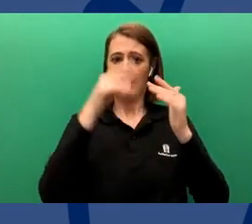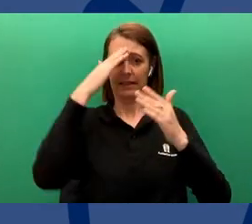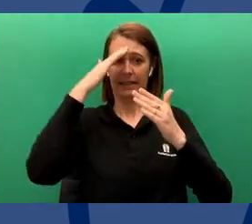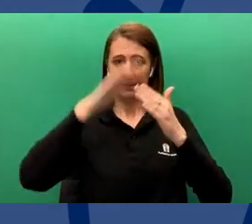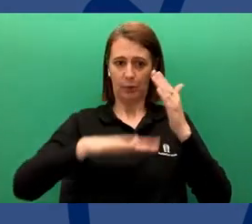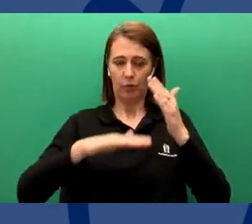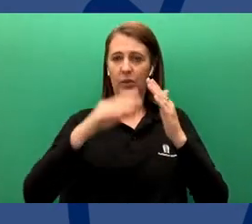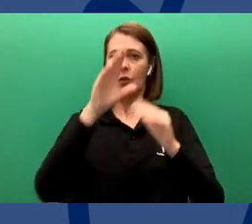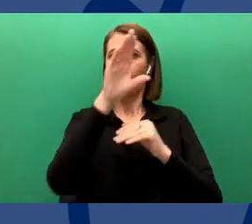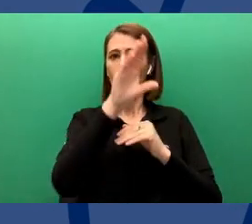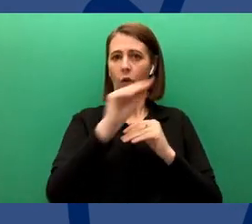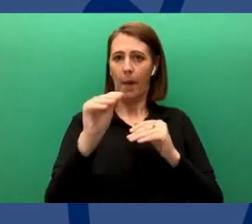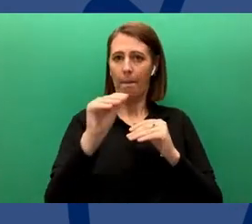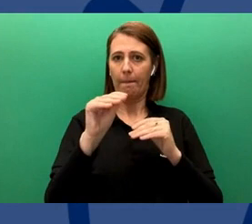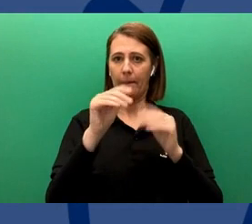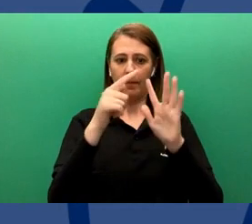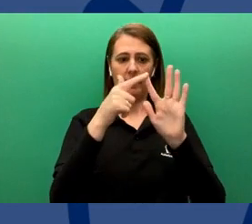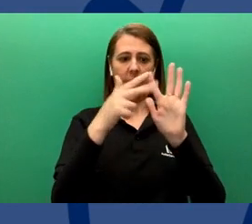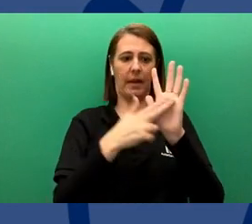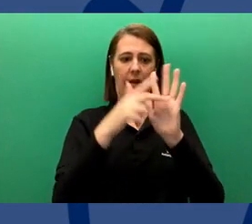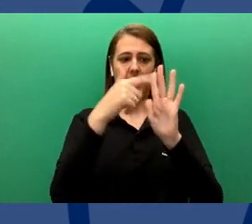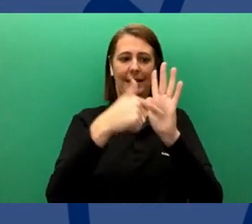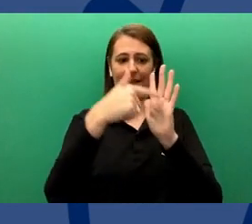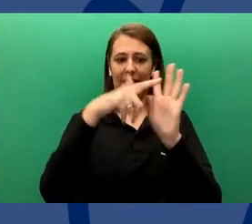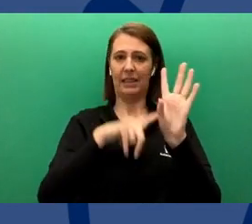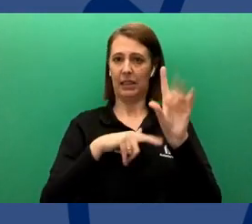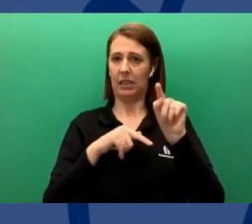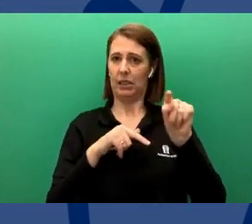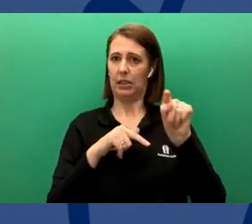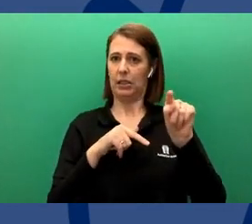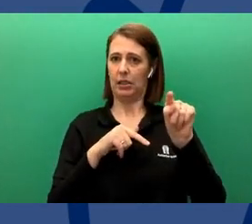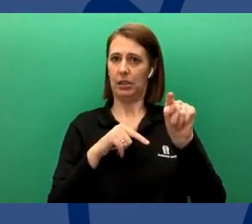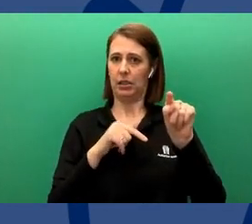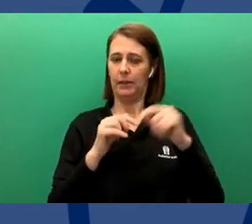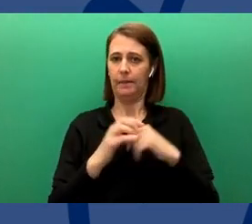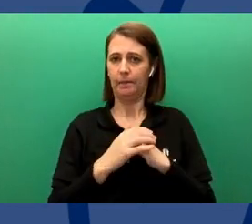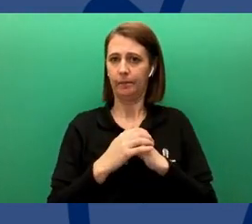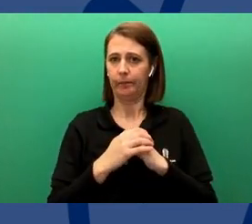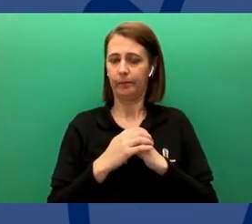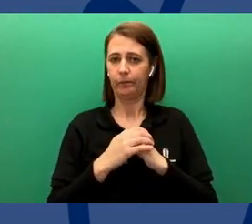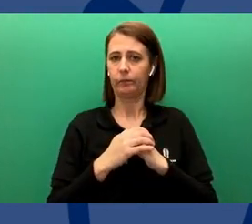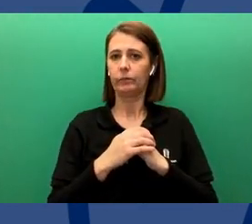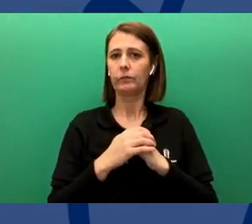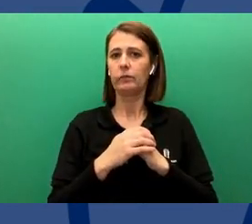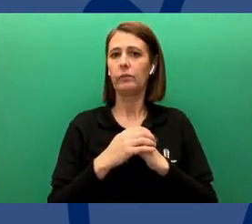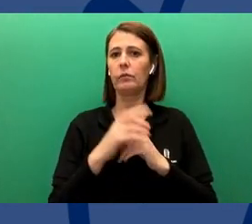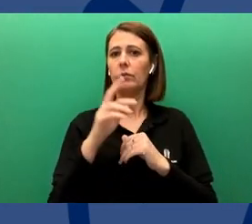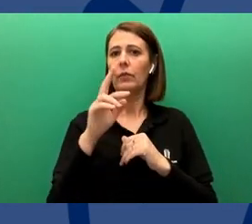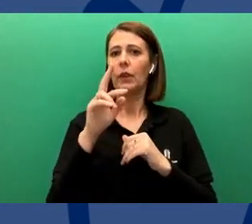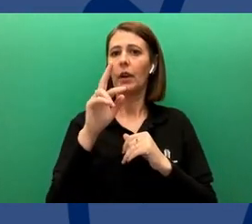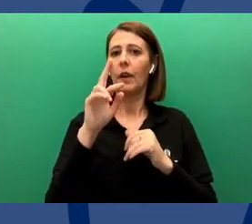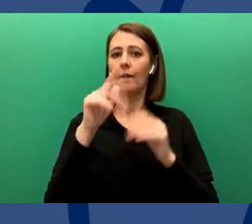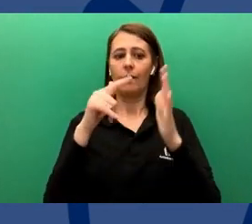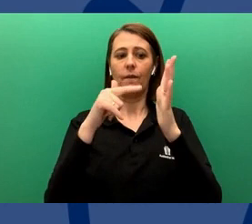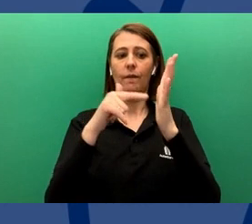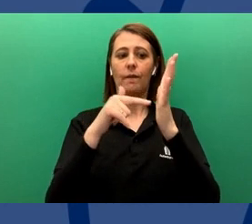that entity. Noting that, for the turnover test as a whole, both those entities would